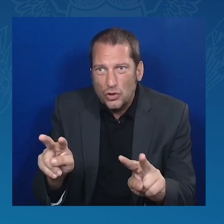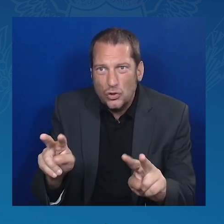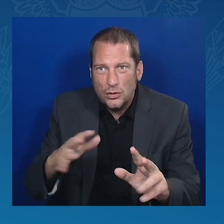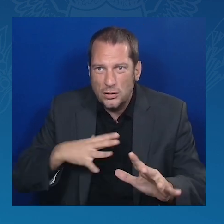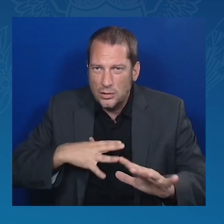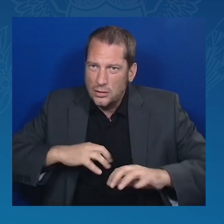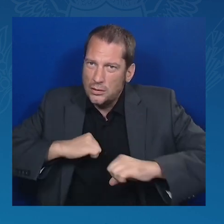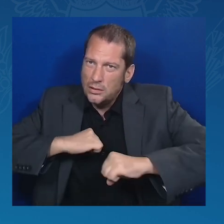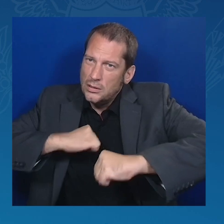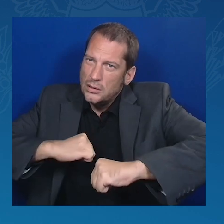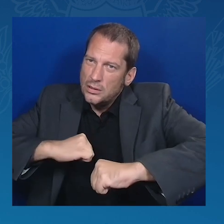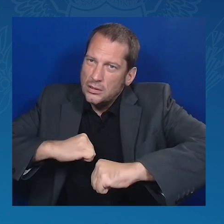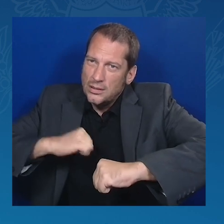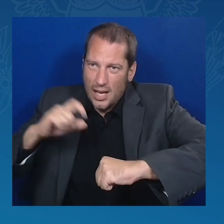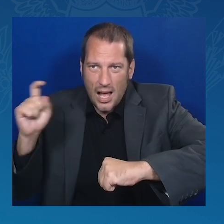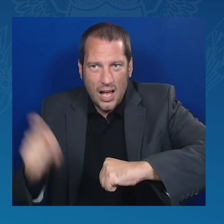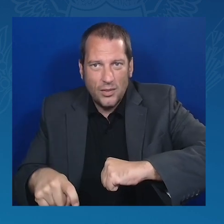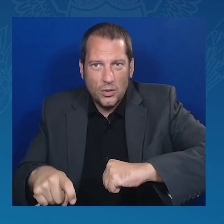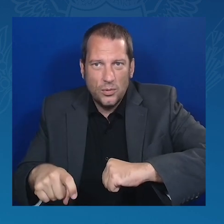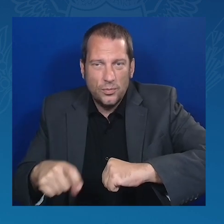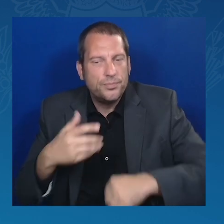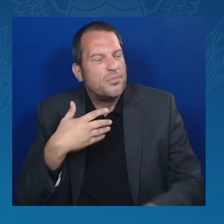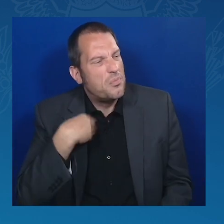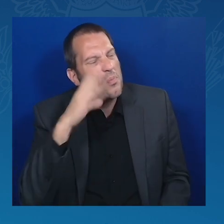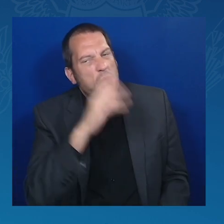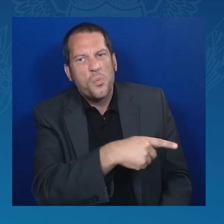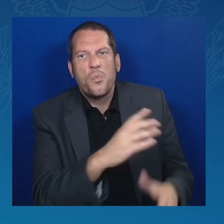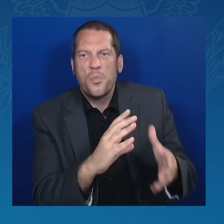So again, let's let's take a look at how we got here.